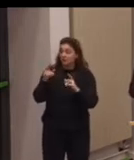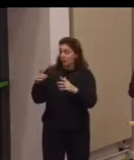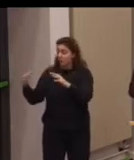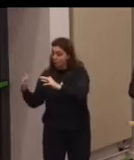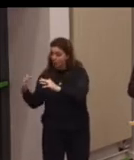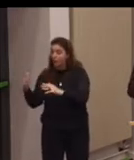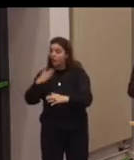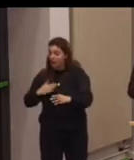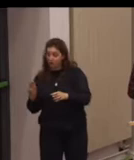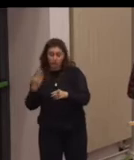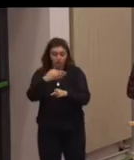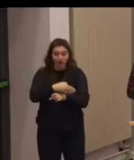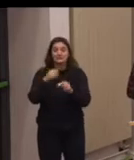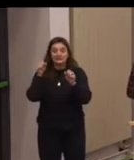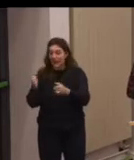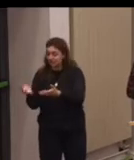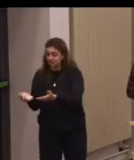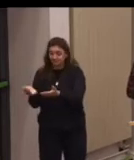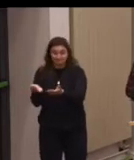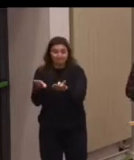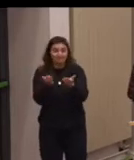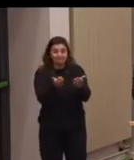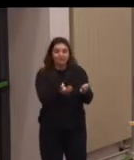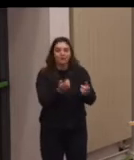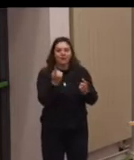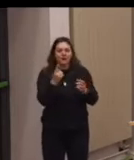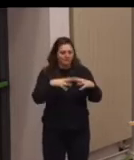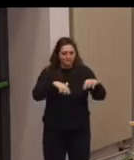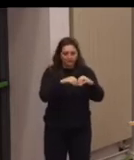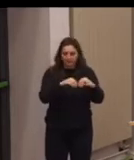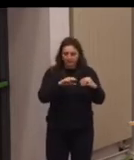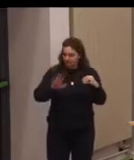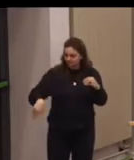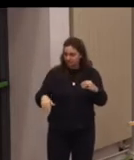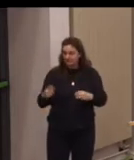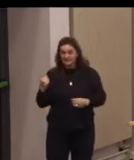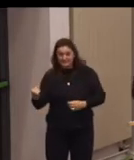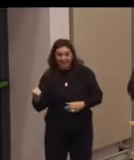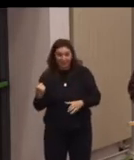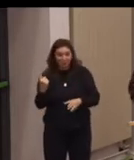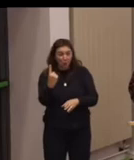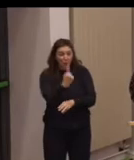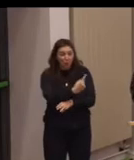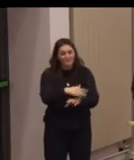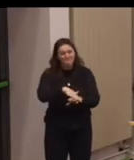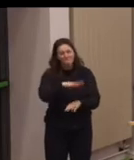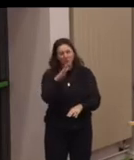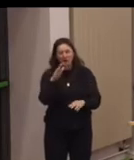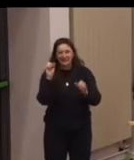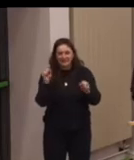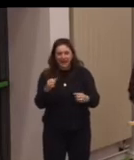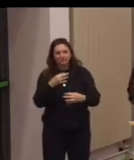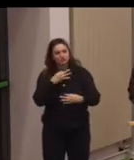those borders, international borders, unaccompanied. So on that point, I also wanted to touch for